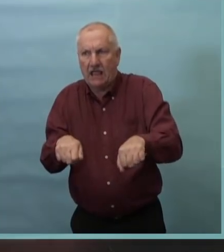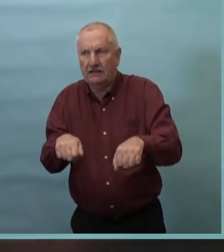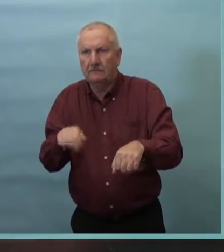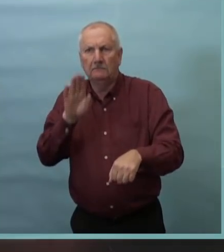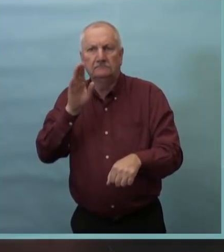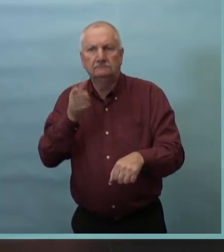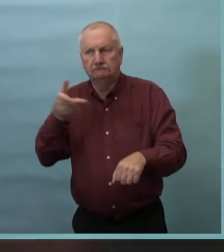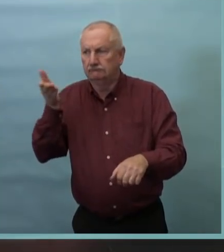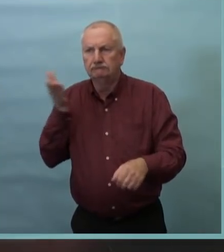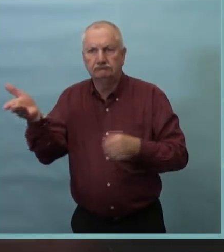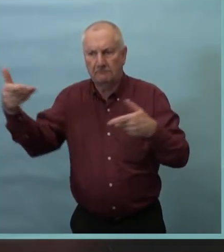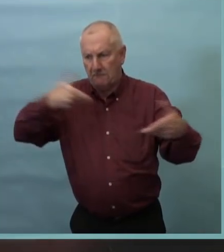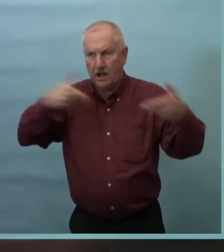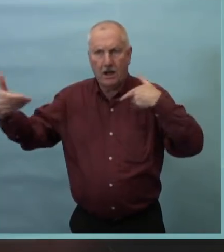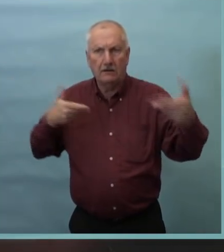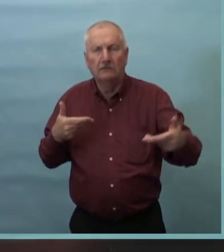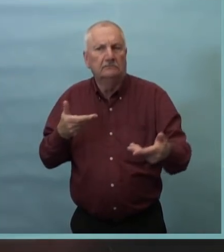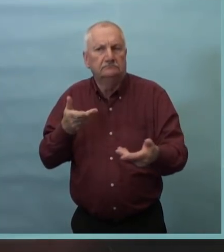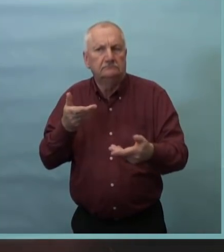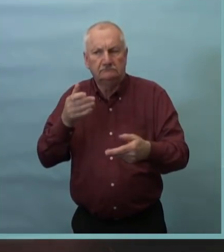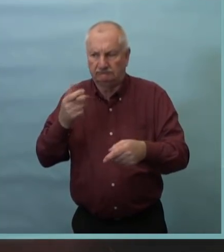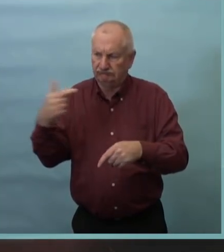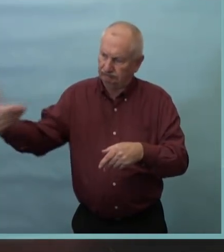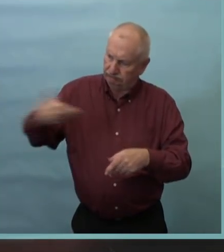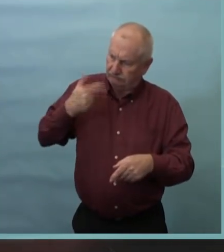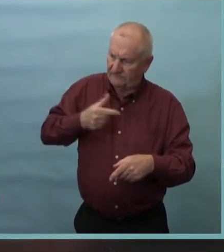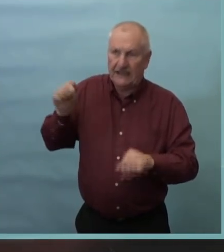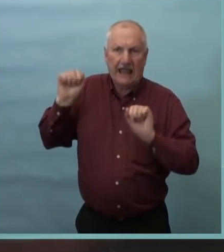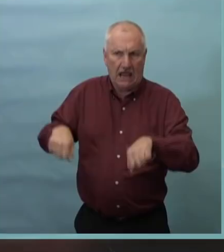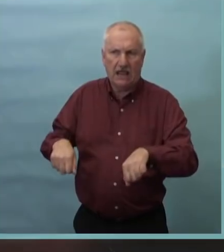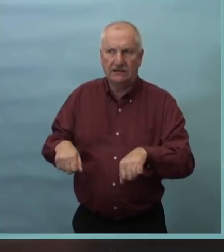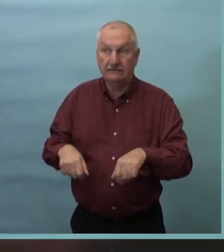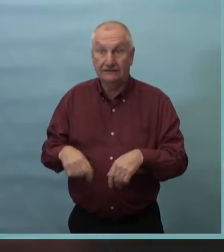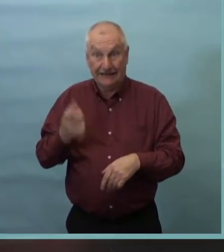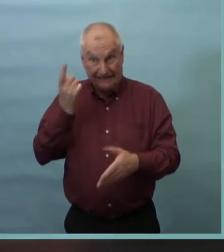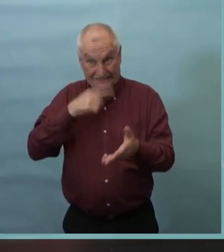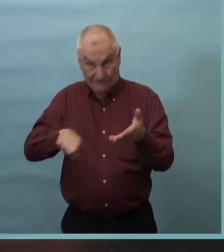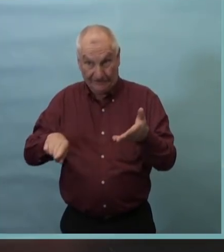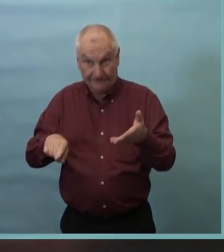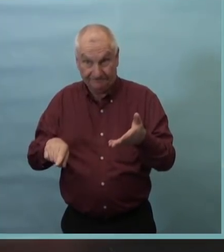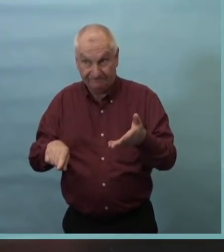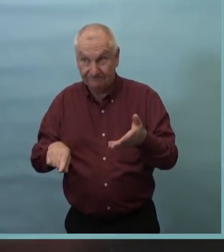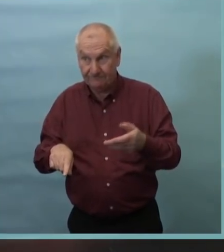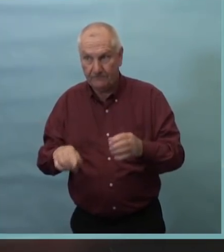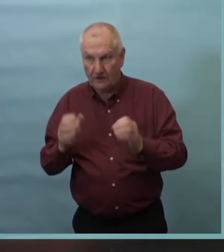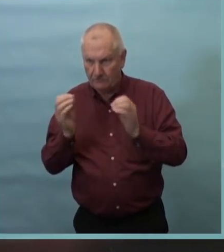provide more updated stats next week but in the first 11 days alone physicians